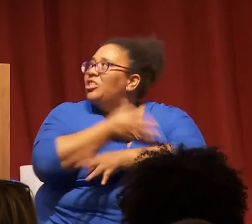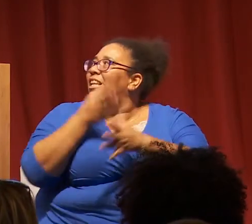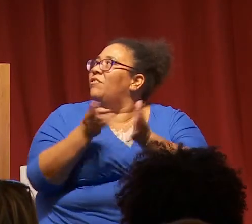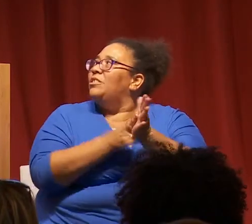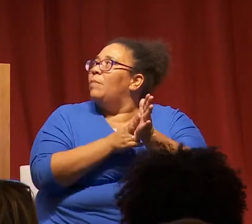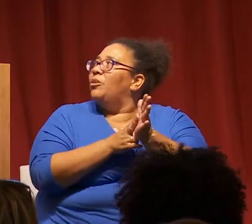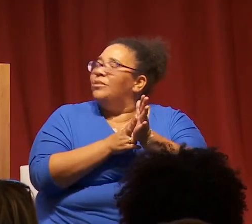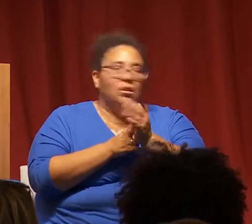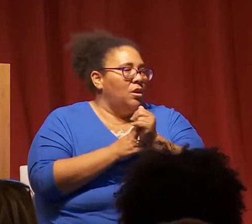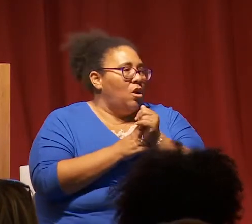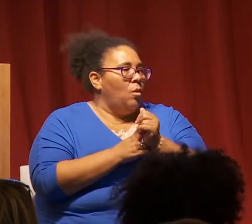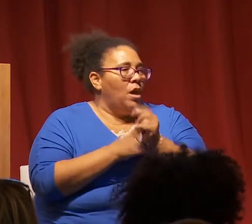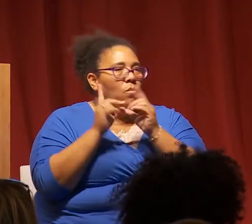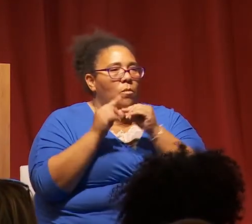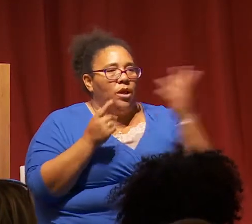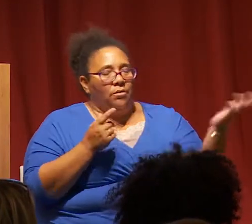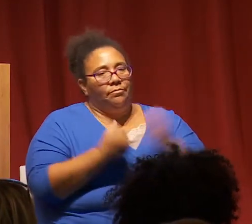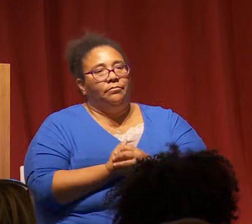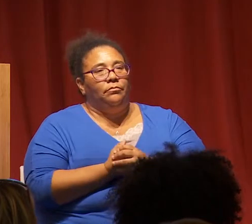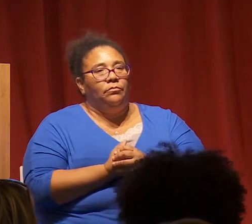So, there’s actually another one up front. Okay, really quick back here.